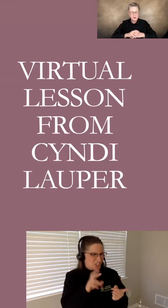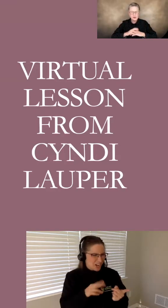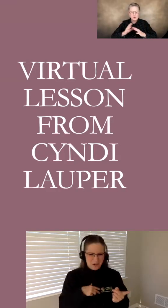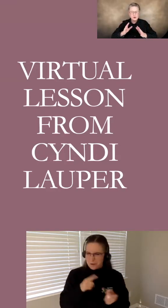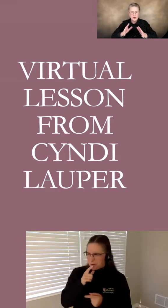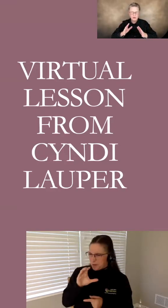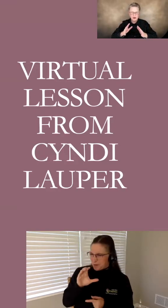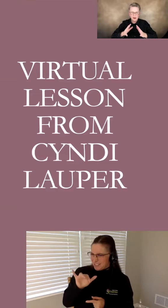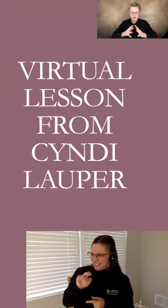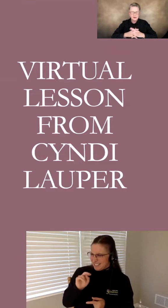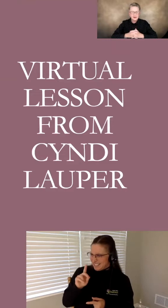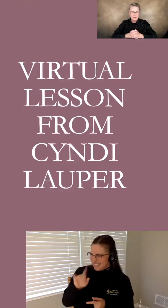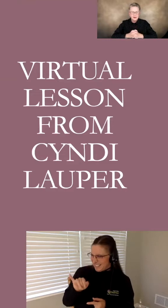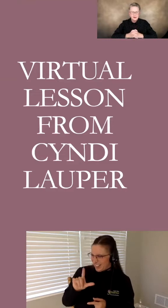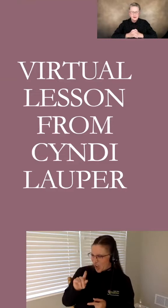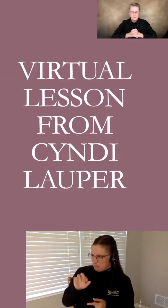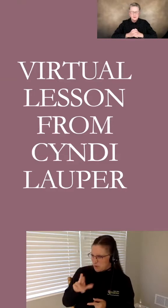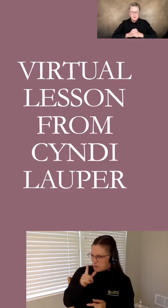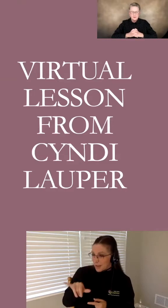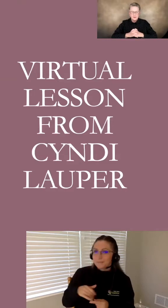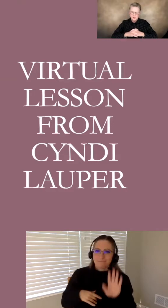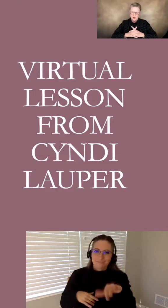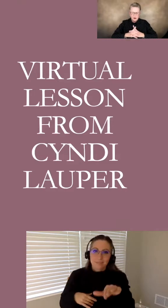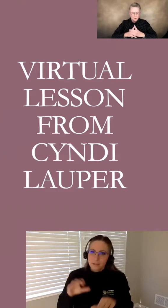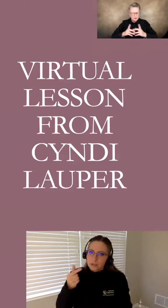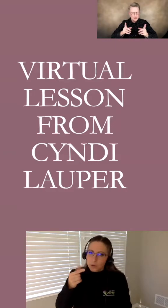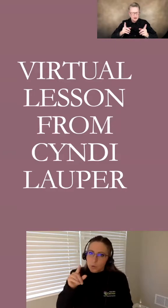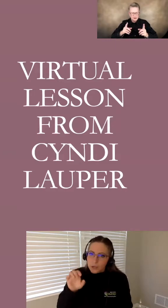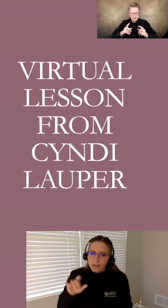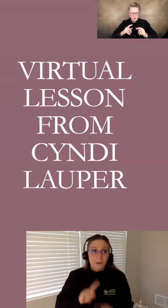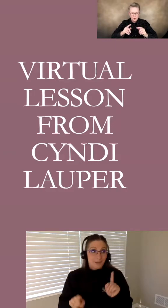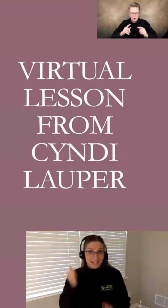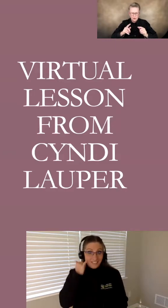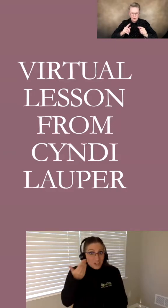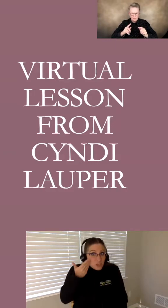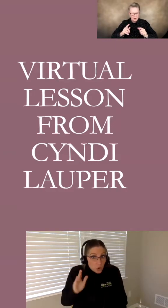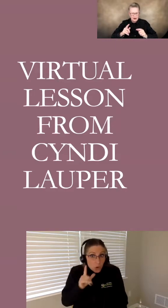can google that right, but you better know who Cher is and if you don't you better find out